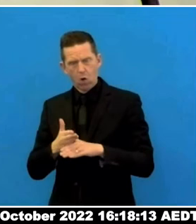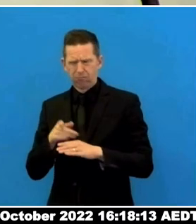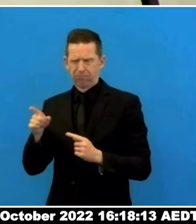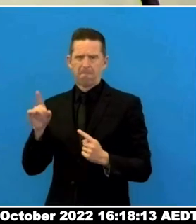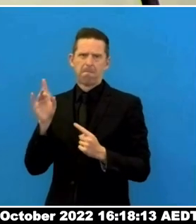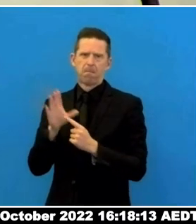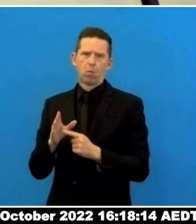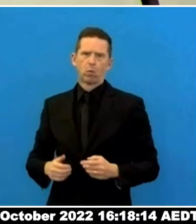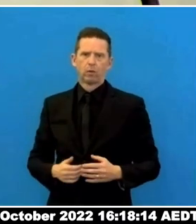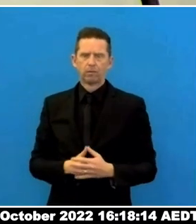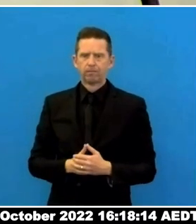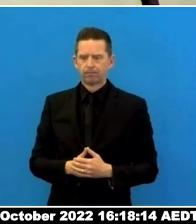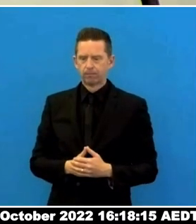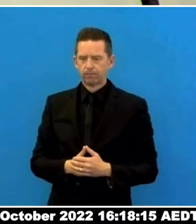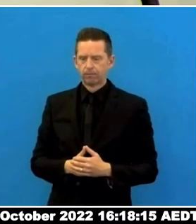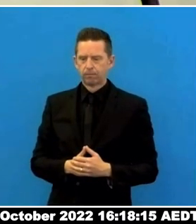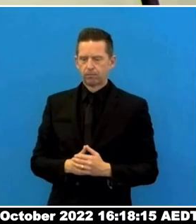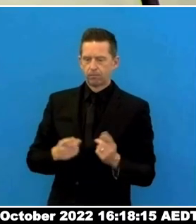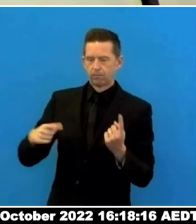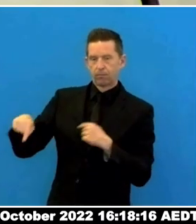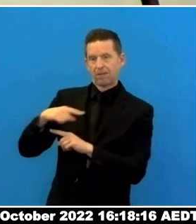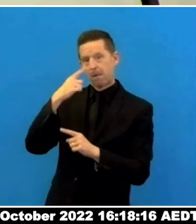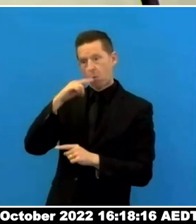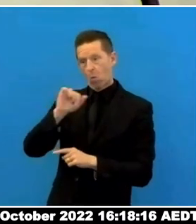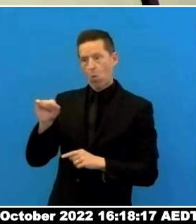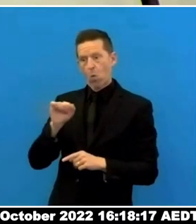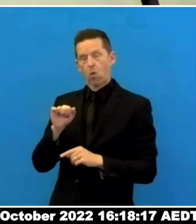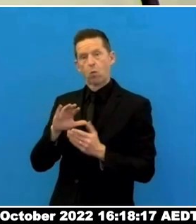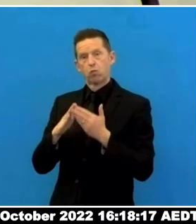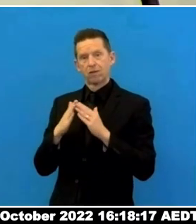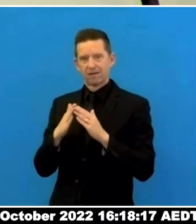And the people within your community should be and I'm sure they are,